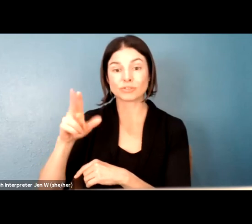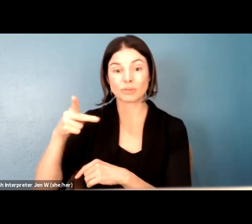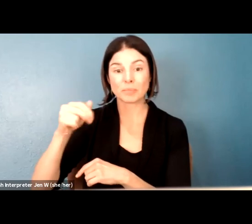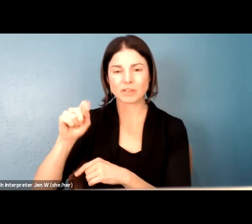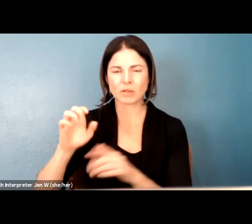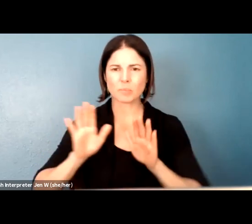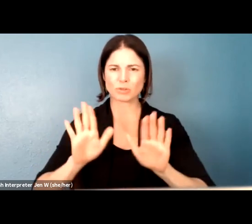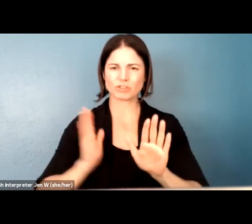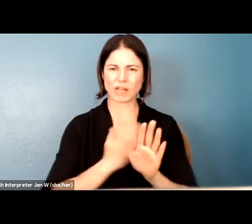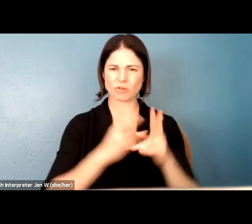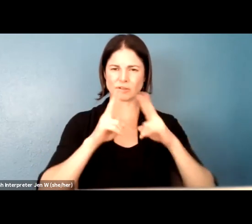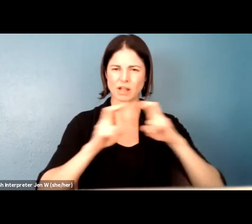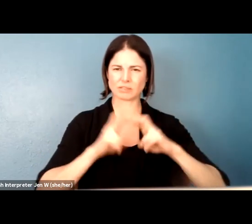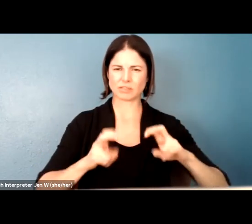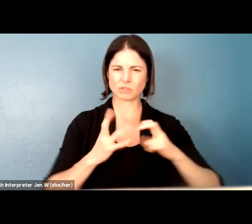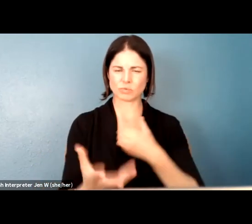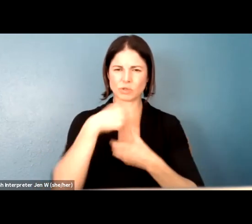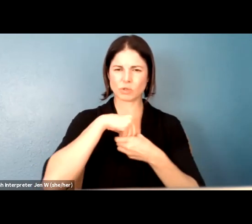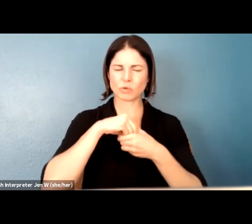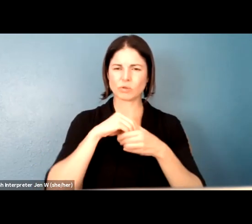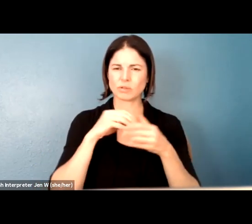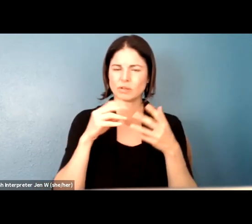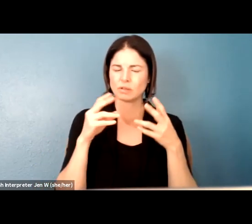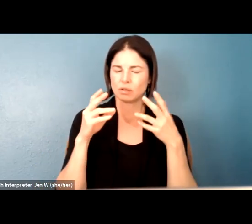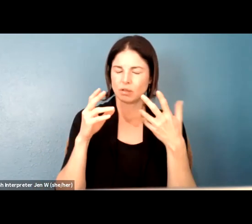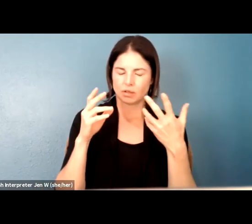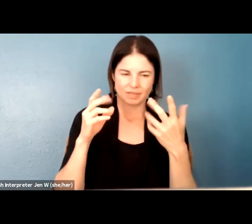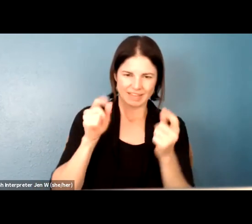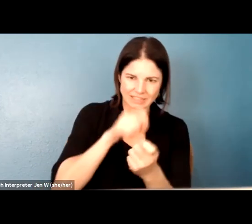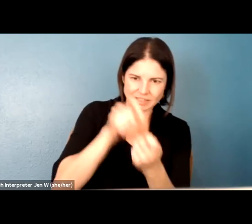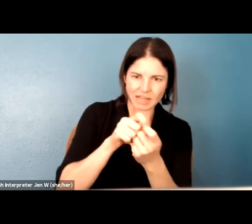analysis to include the very institutions that educated us,